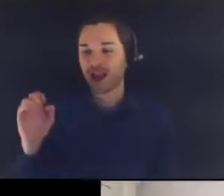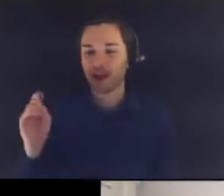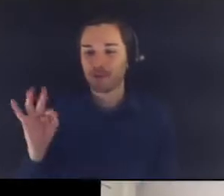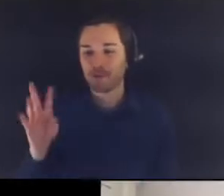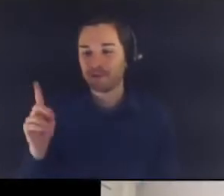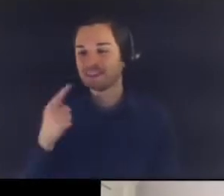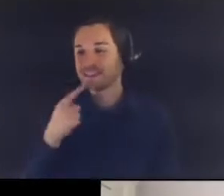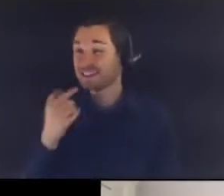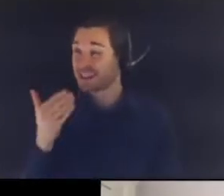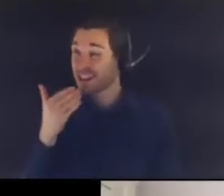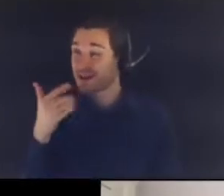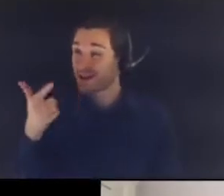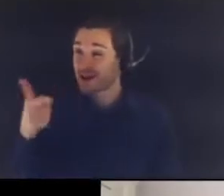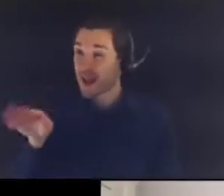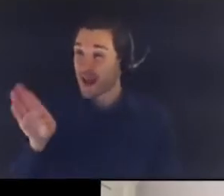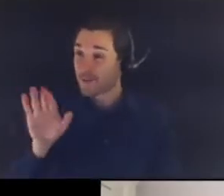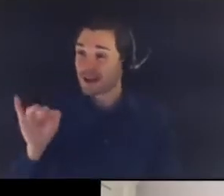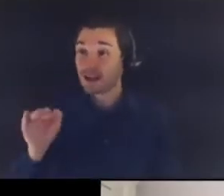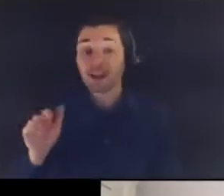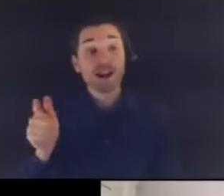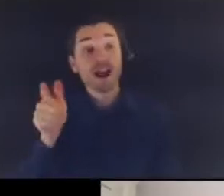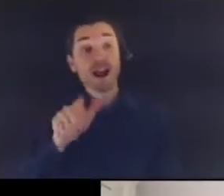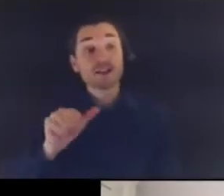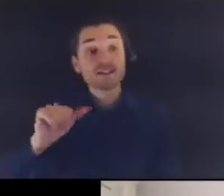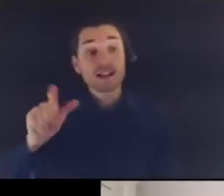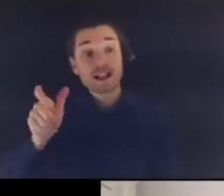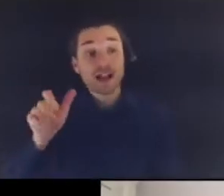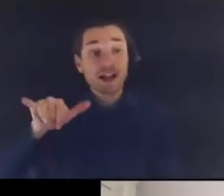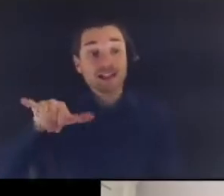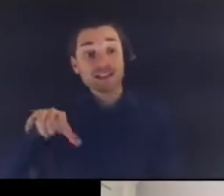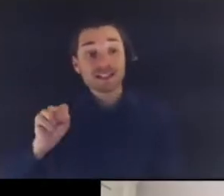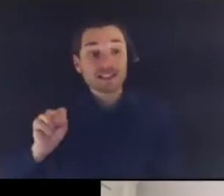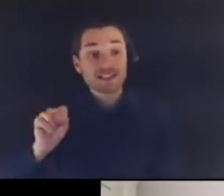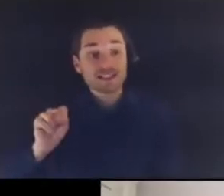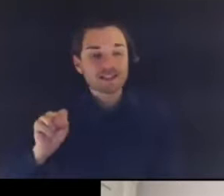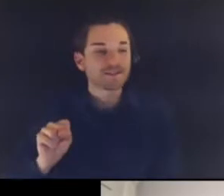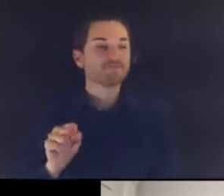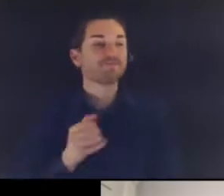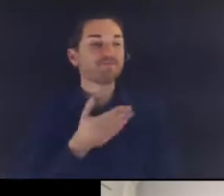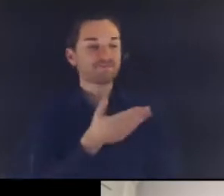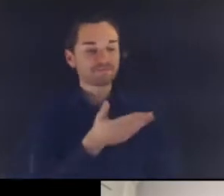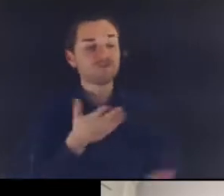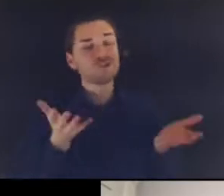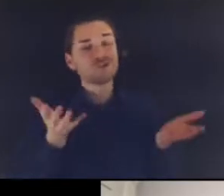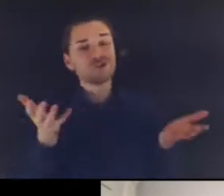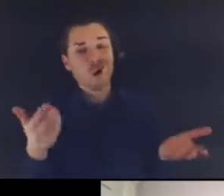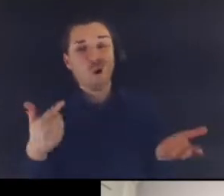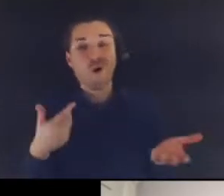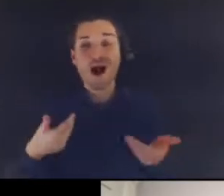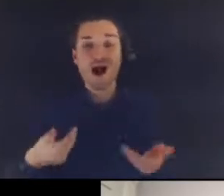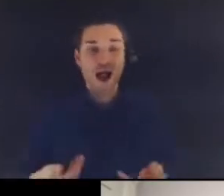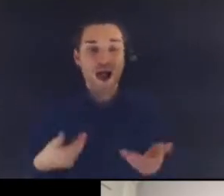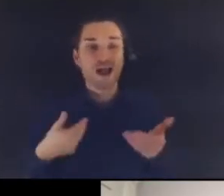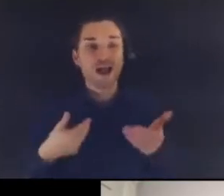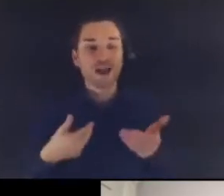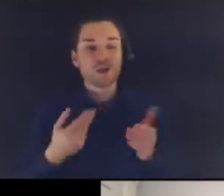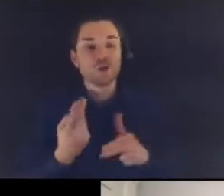Alexis Toliver I identify with the term that I first heard